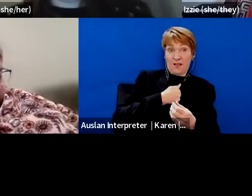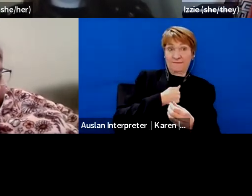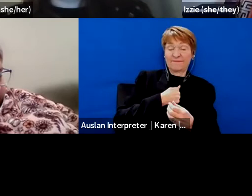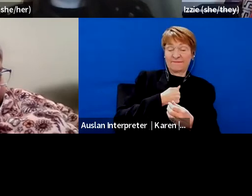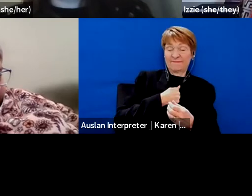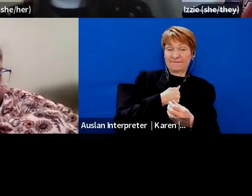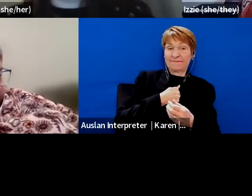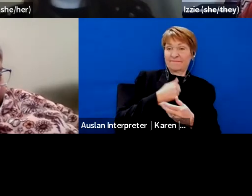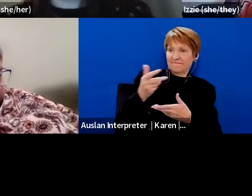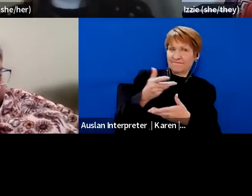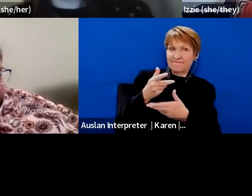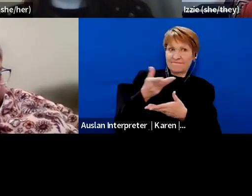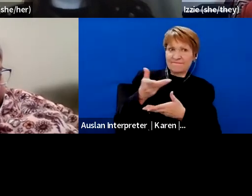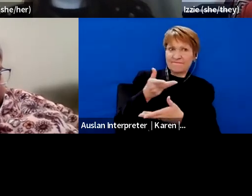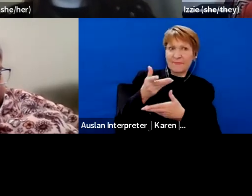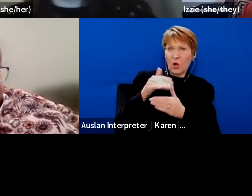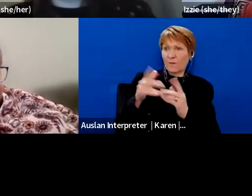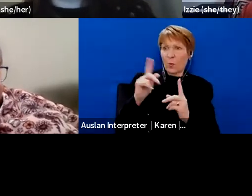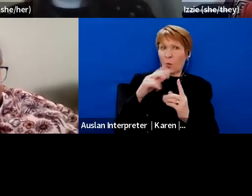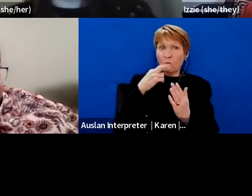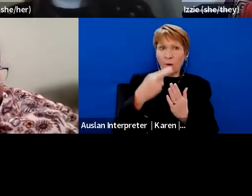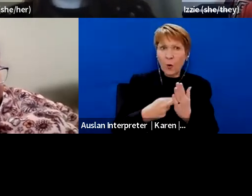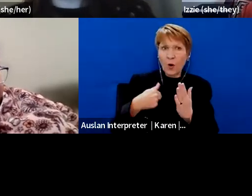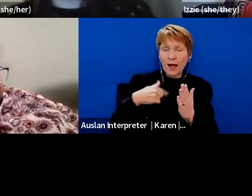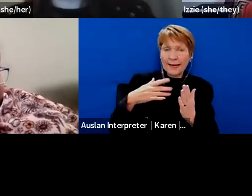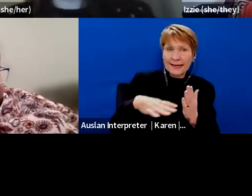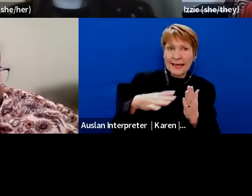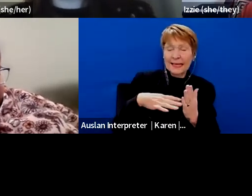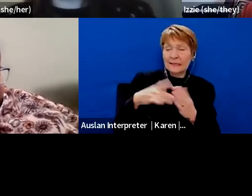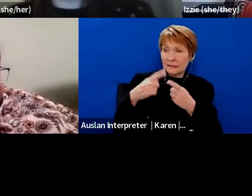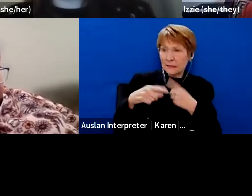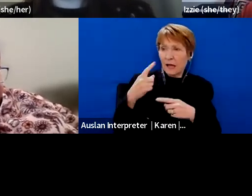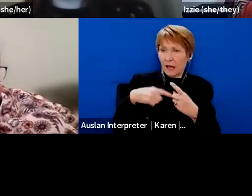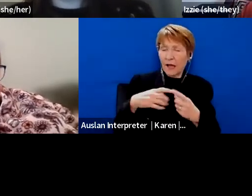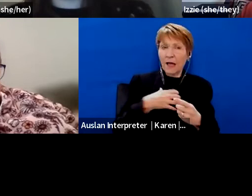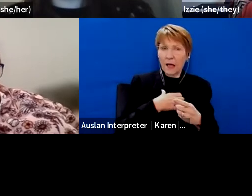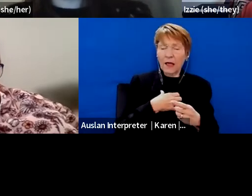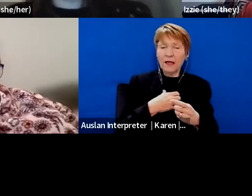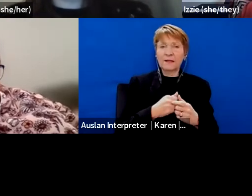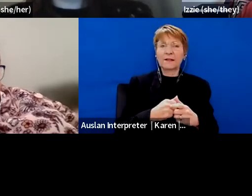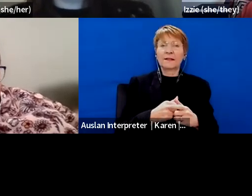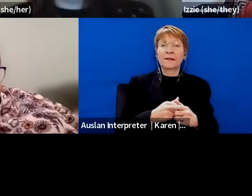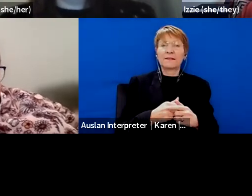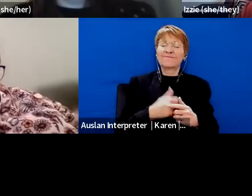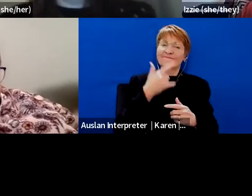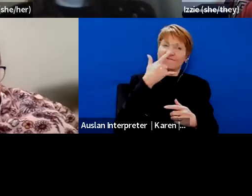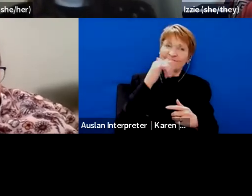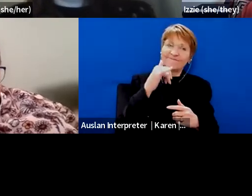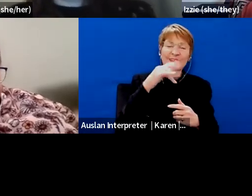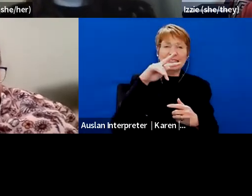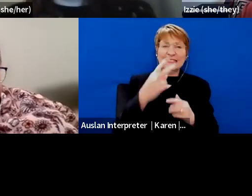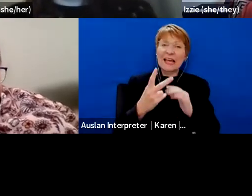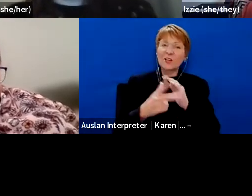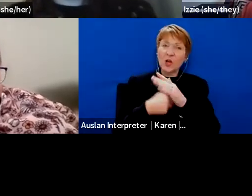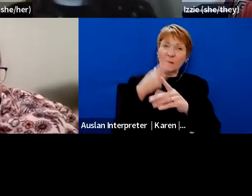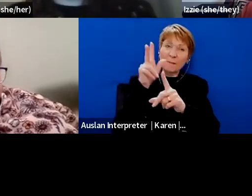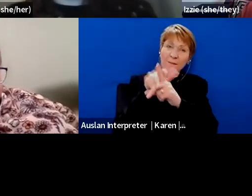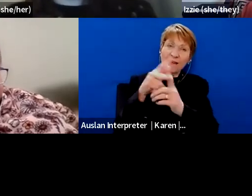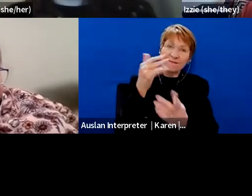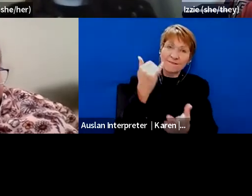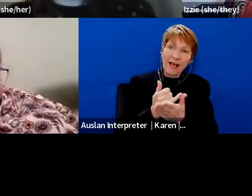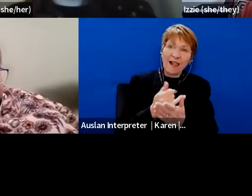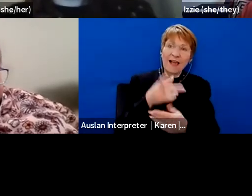We talked a lot about you know what kind of report I needed, and all those things and fortunately I filed a second time.